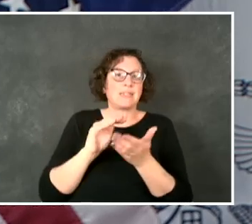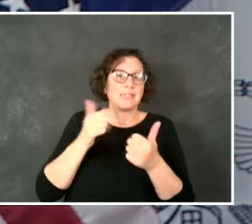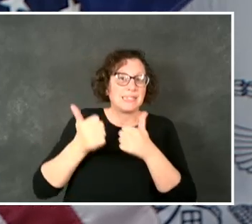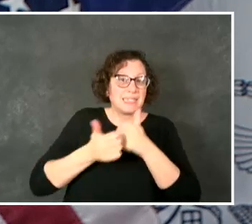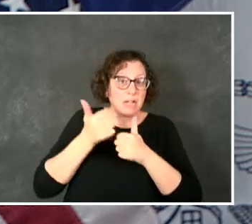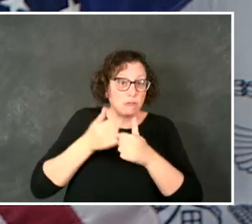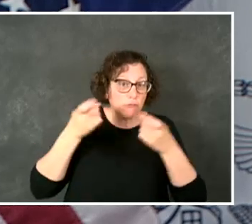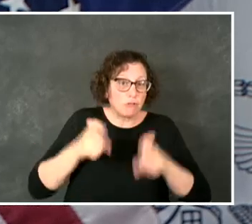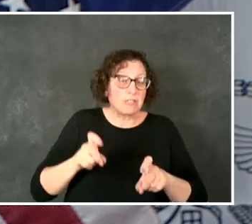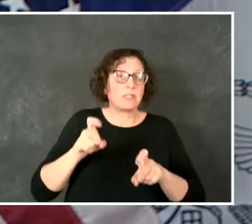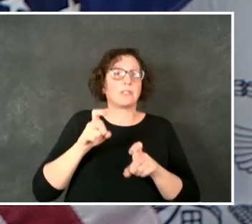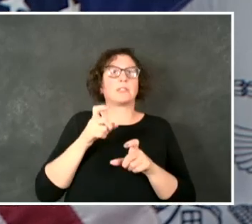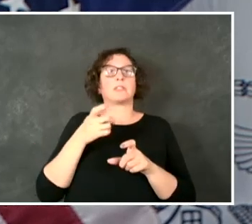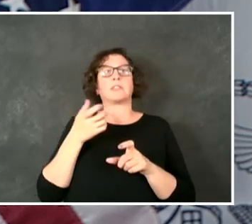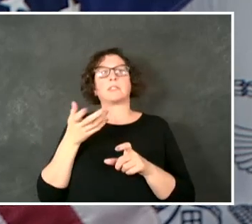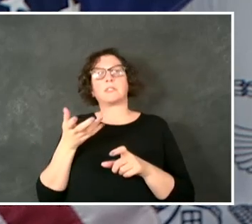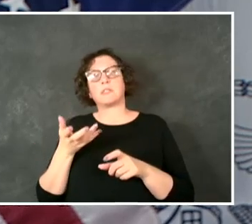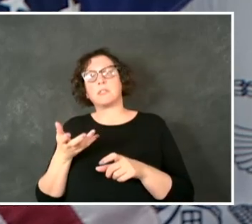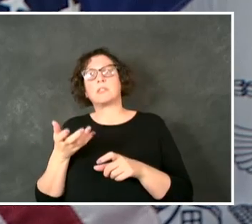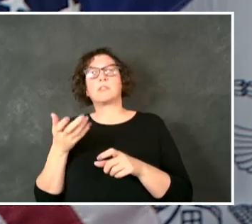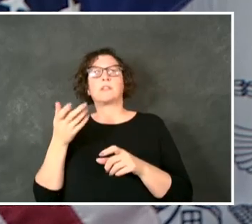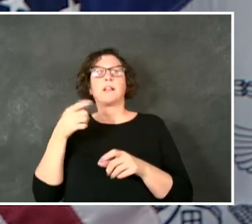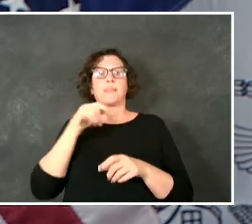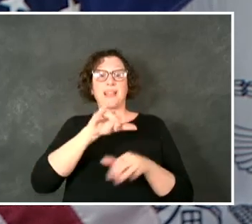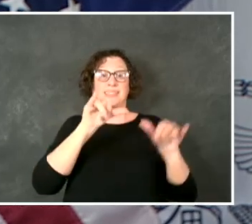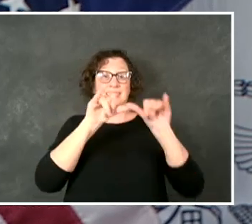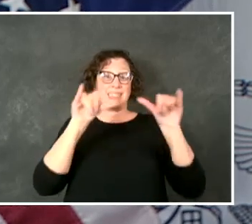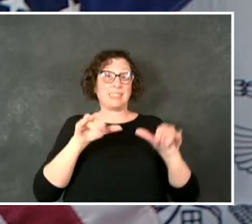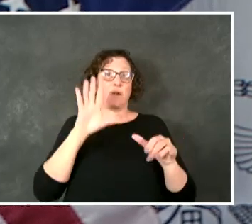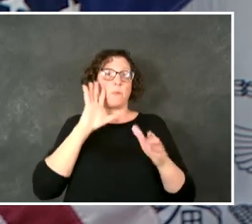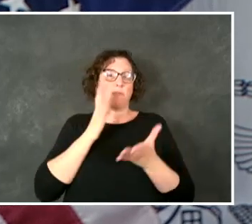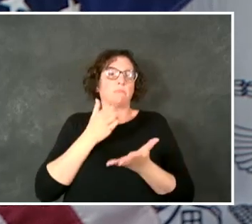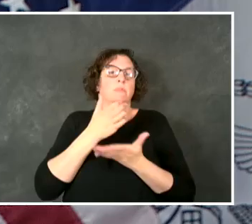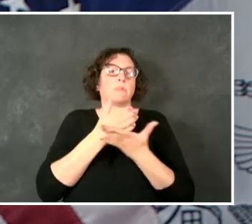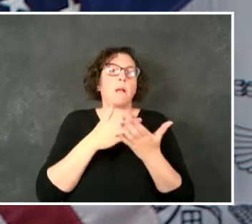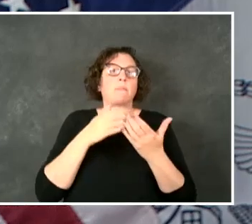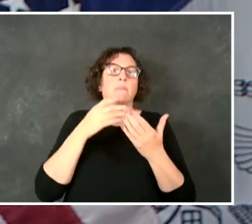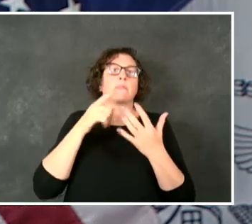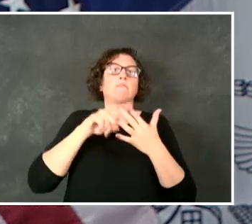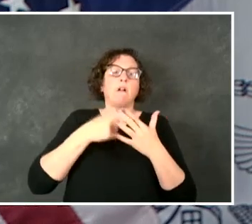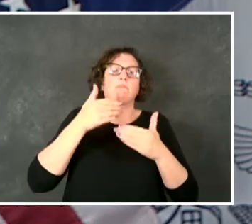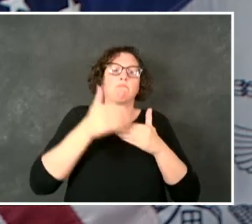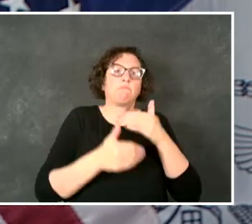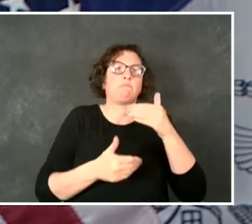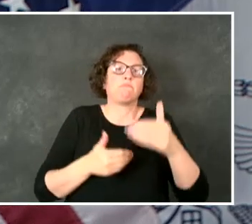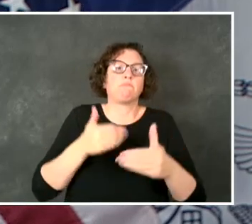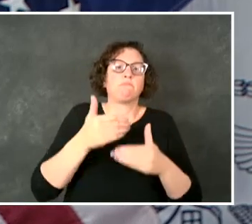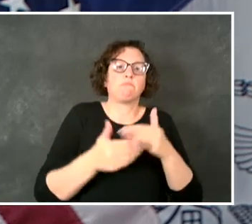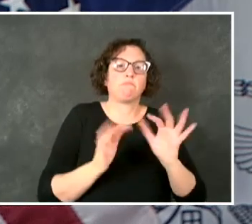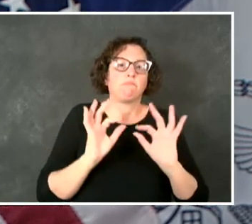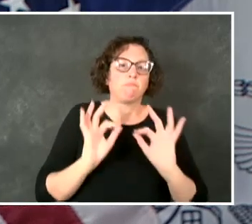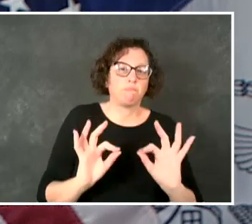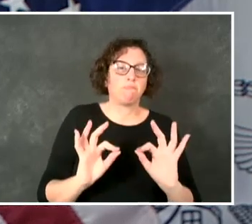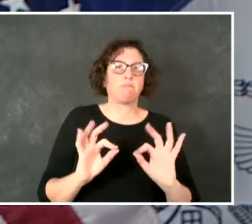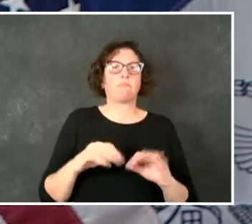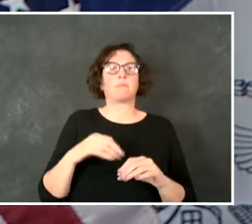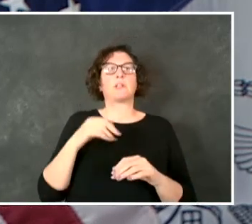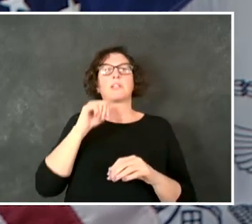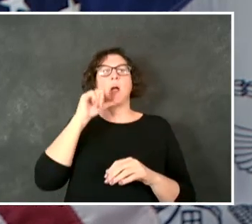LESS DANGER TO OUR HEALTH CARE WORKERS AND SOMETHING THAT ALLOWS US TO MOVE